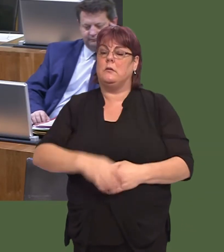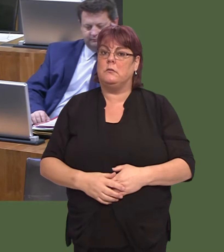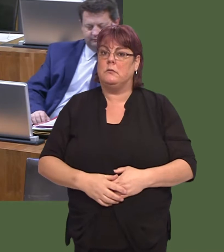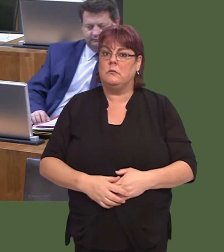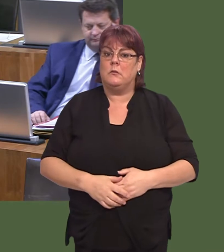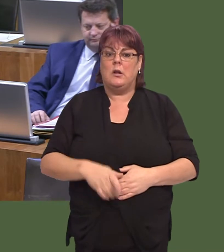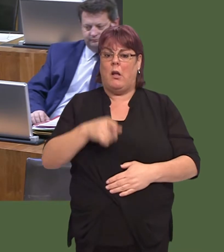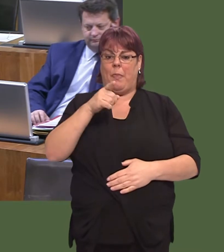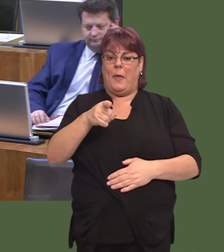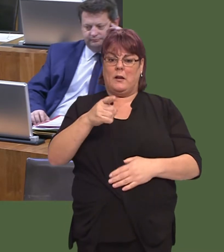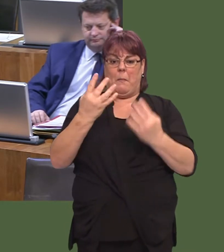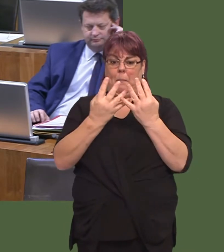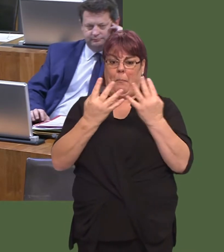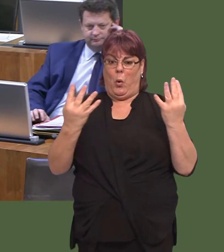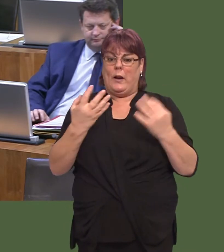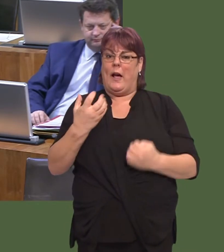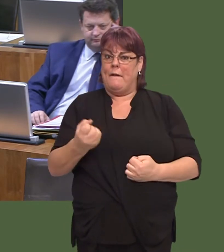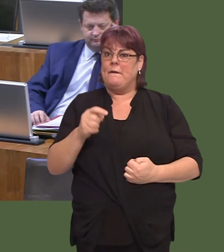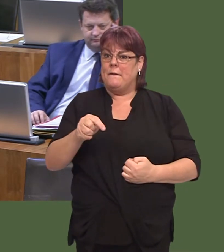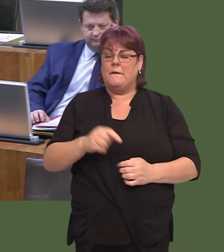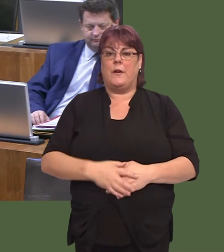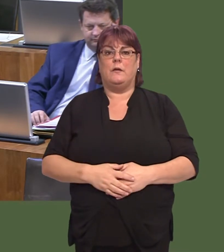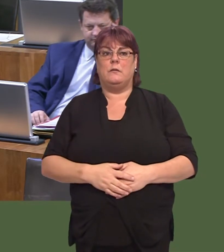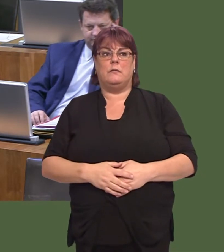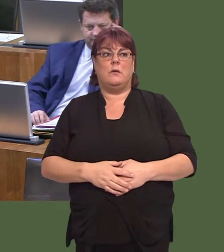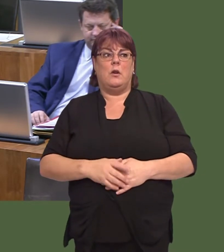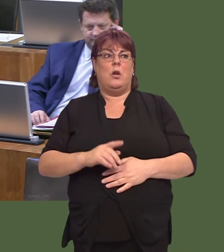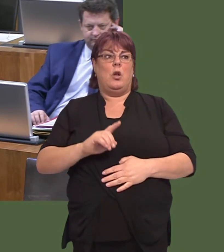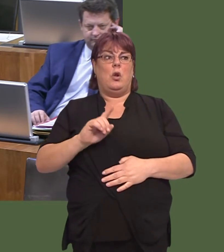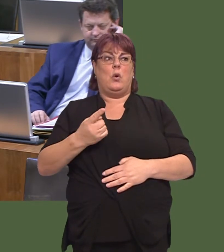You cannot have a scenario where goods go to two different markets in two different